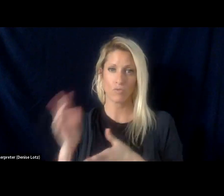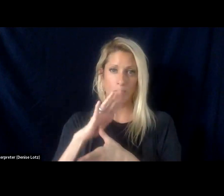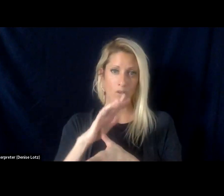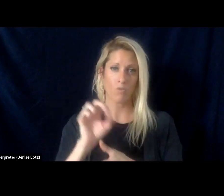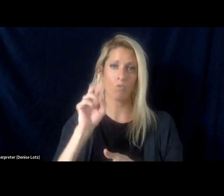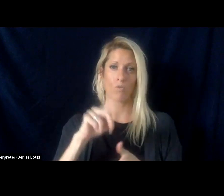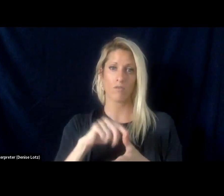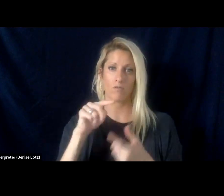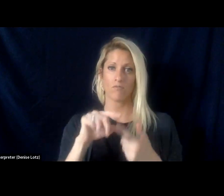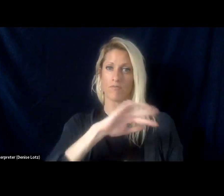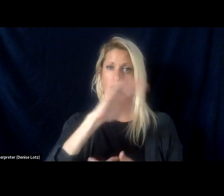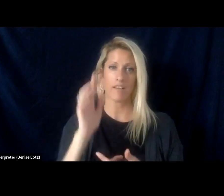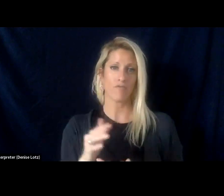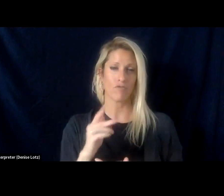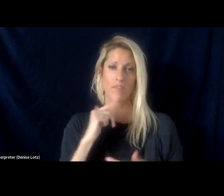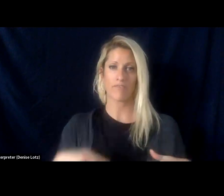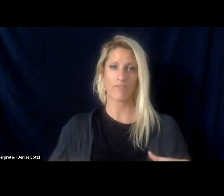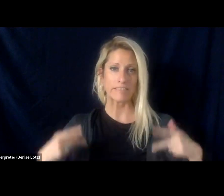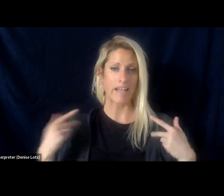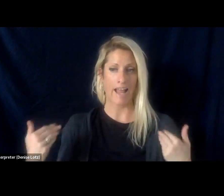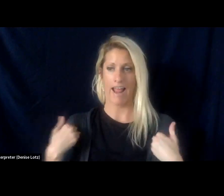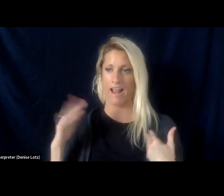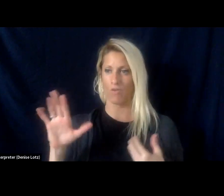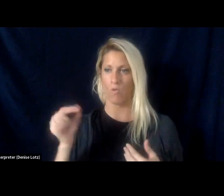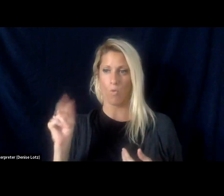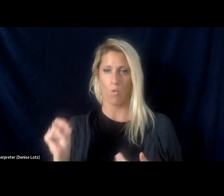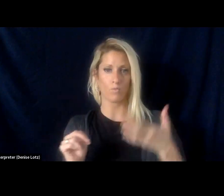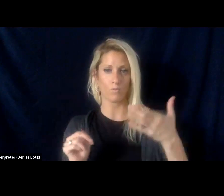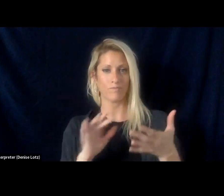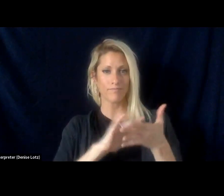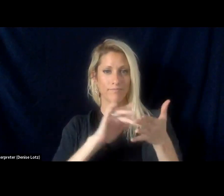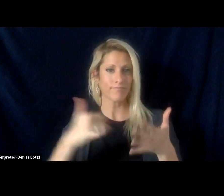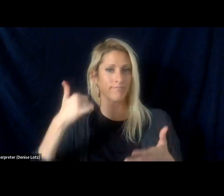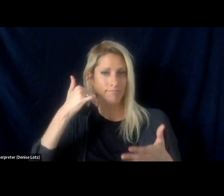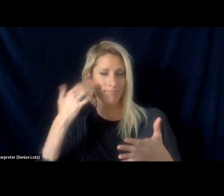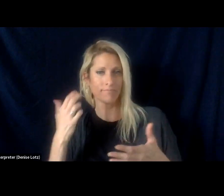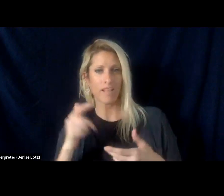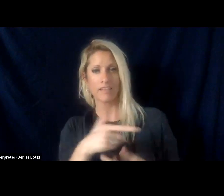or have never, like physically had a device. A lot of our families do say that they have